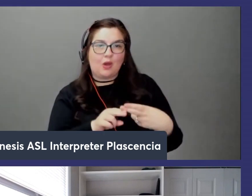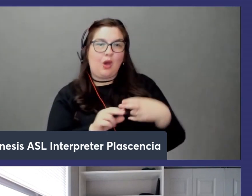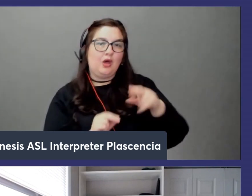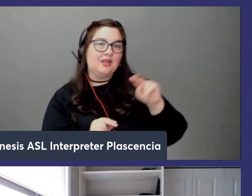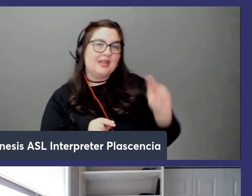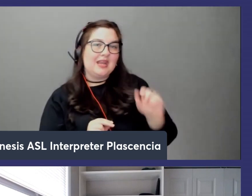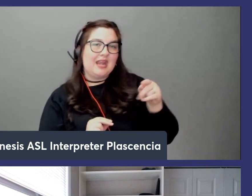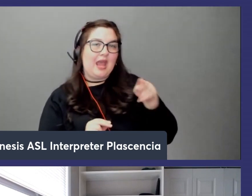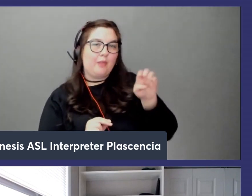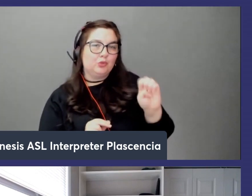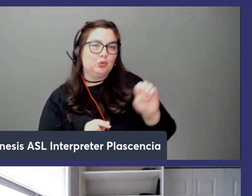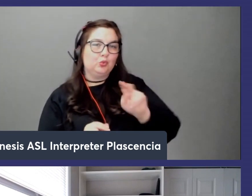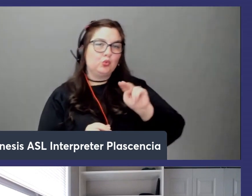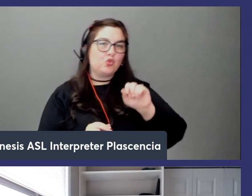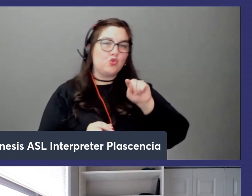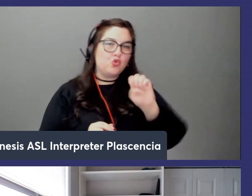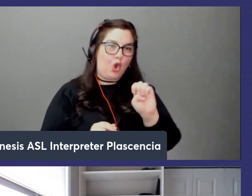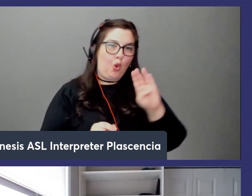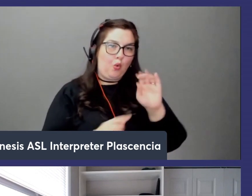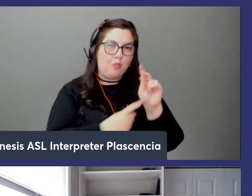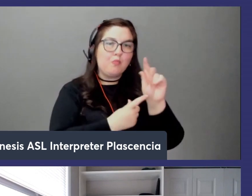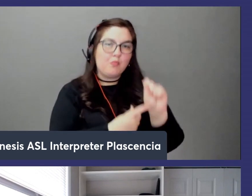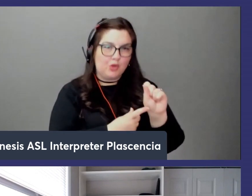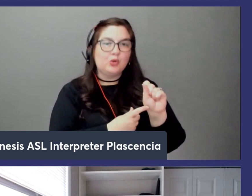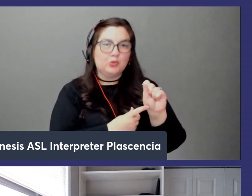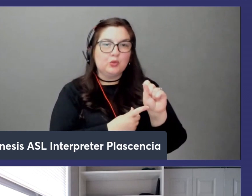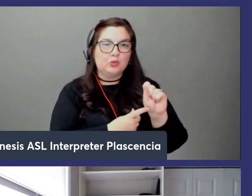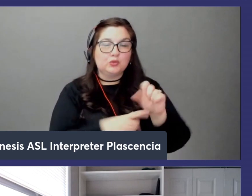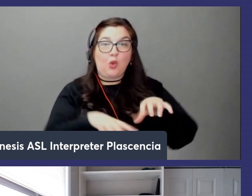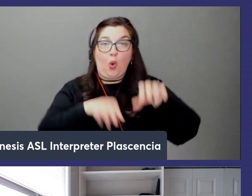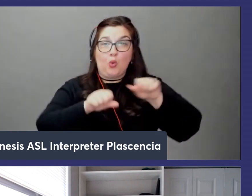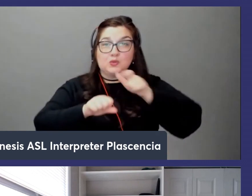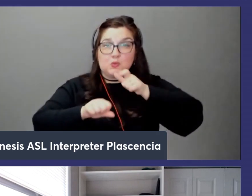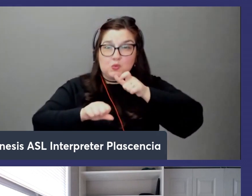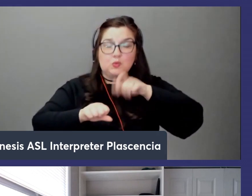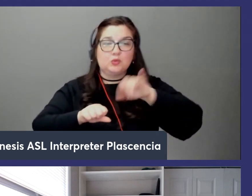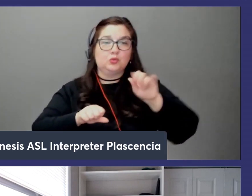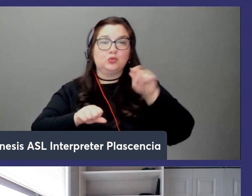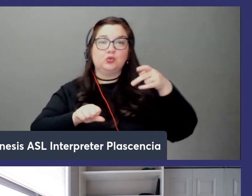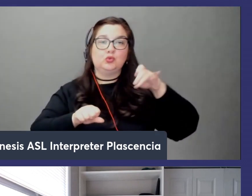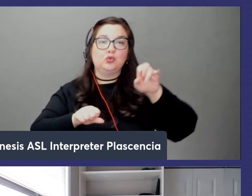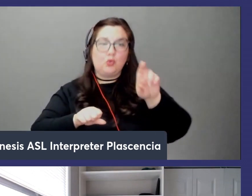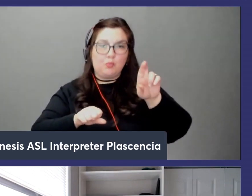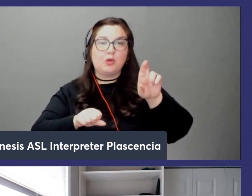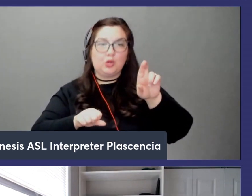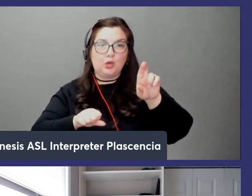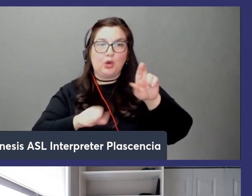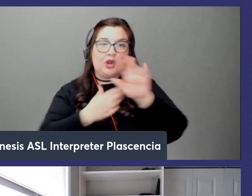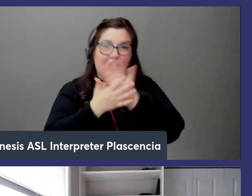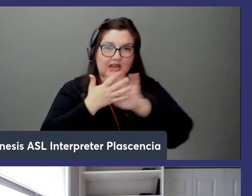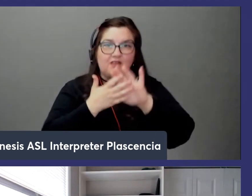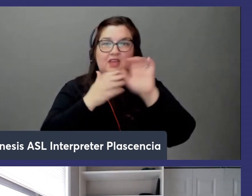and it is essentially a Jupiter based interface that allows you to query the database.